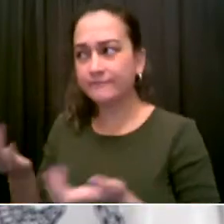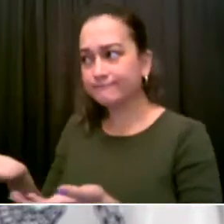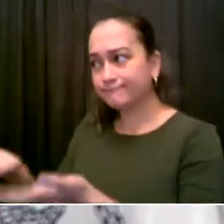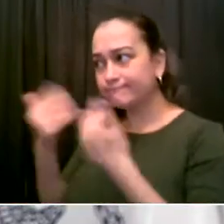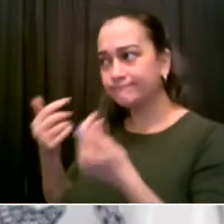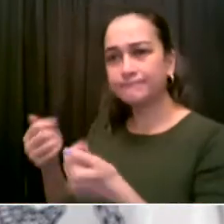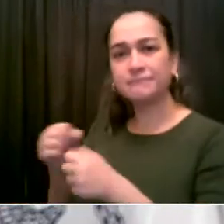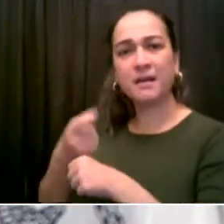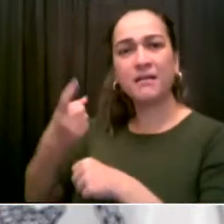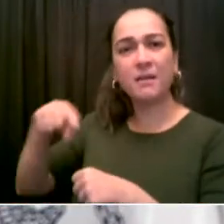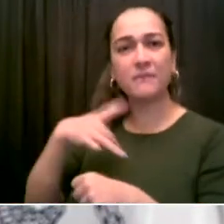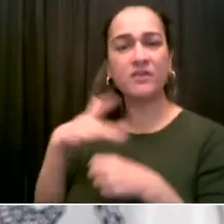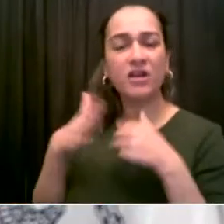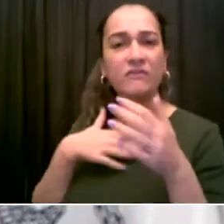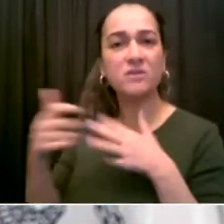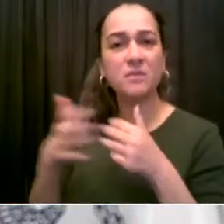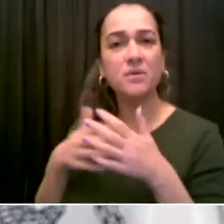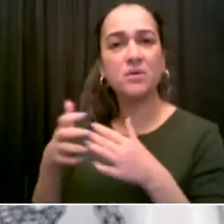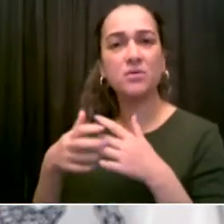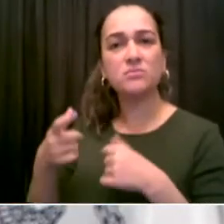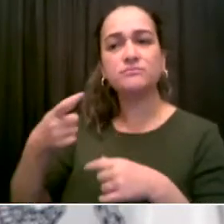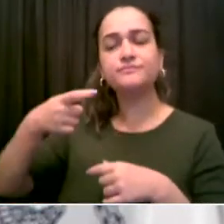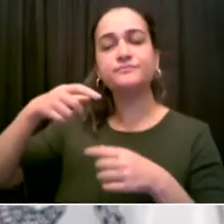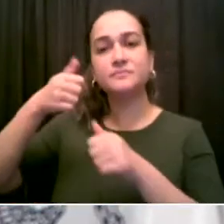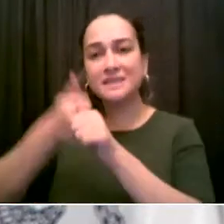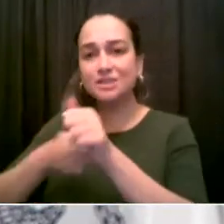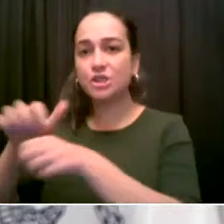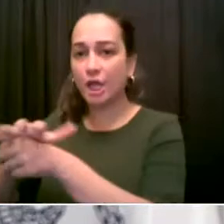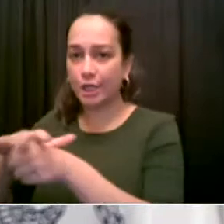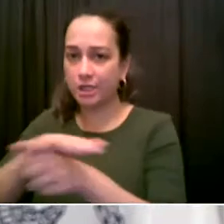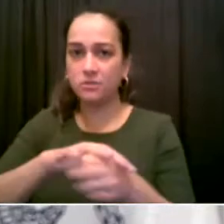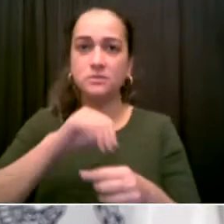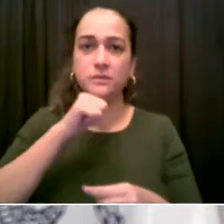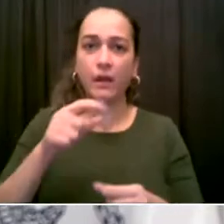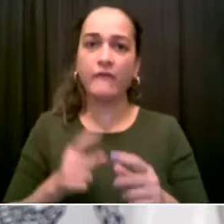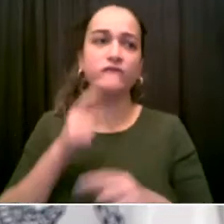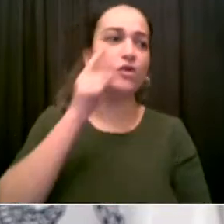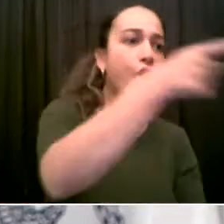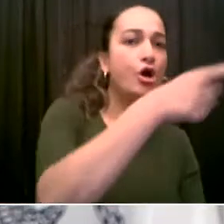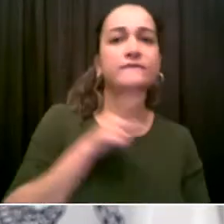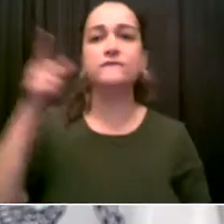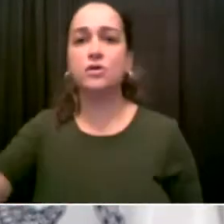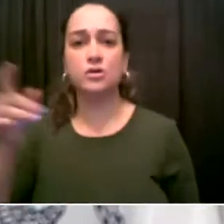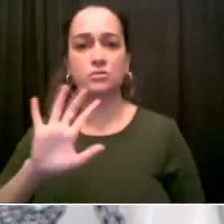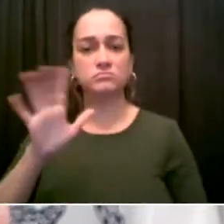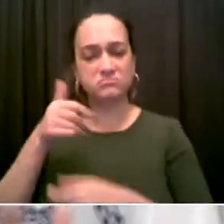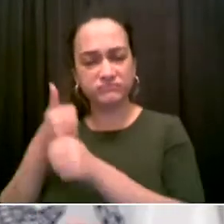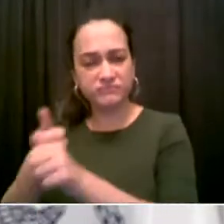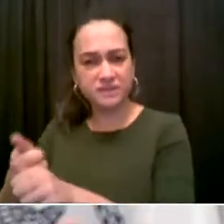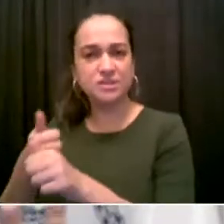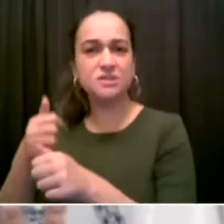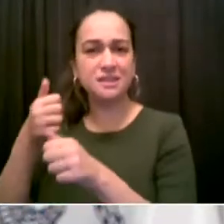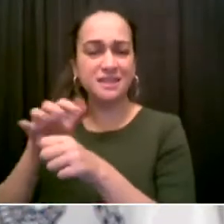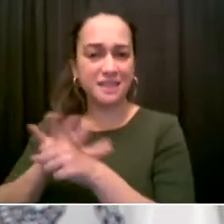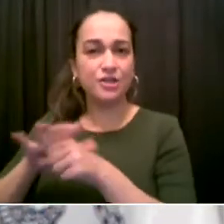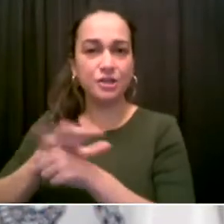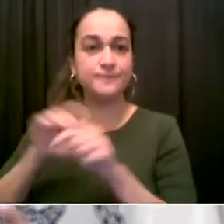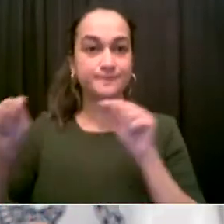OUTREACH PERSON TO PESORN TO BRING FOLKS IN AND VHAINA G BED AVAILABLE WHERE IT WAS NEEDED D ANWHN EIT WAS